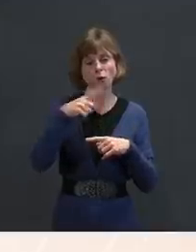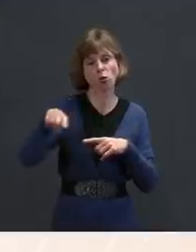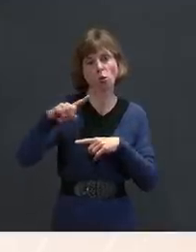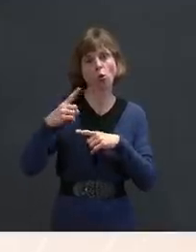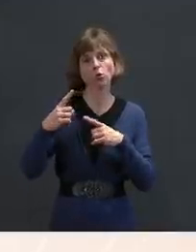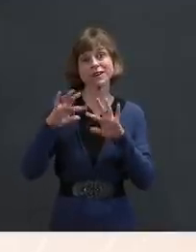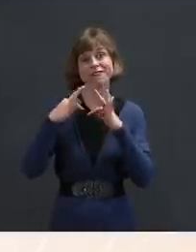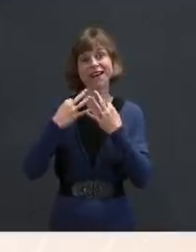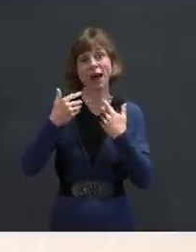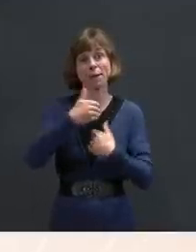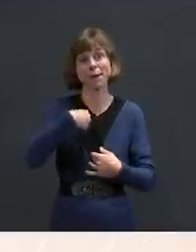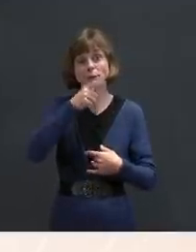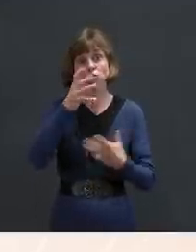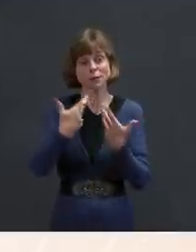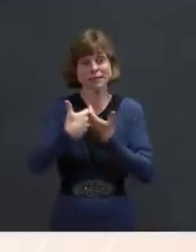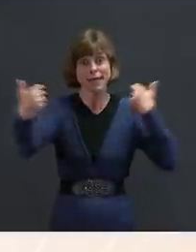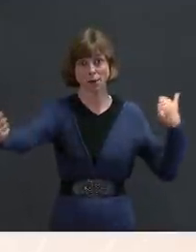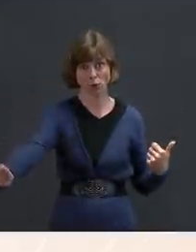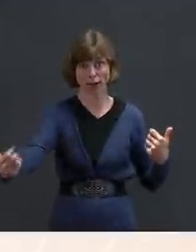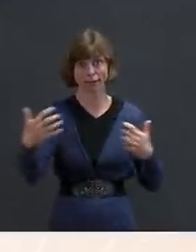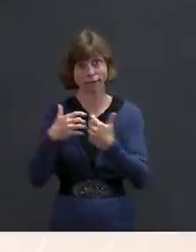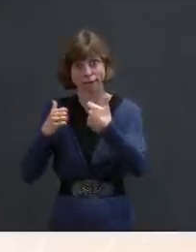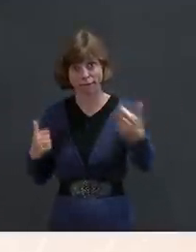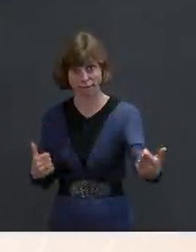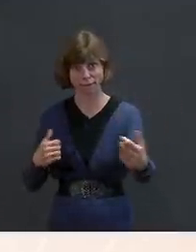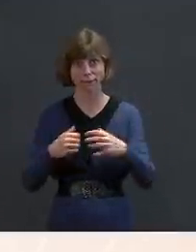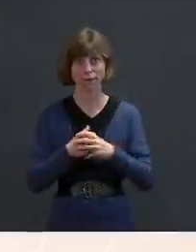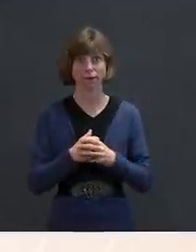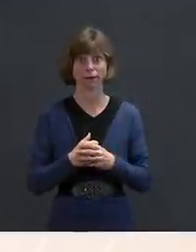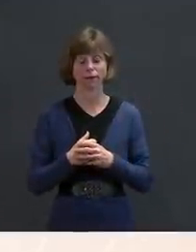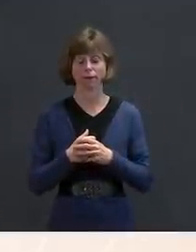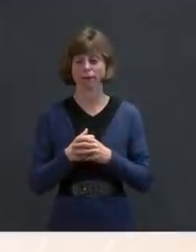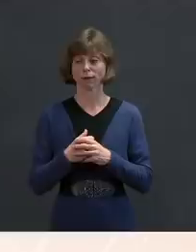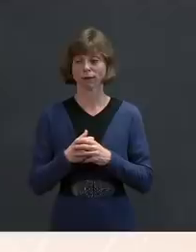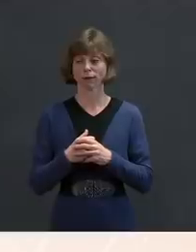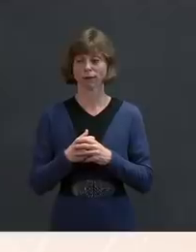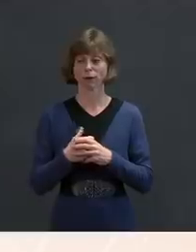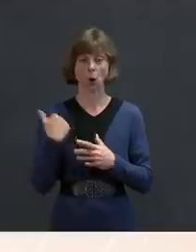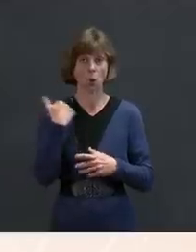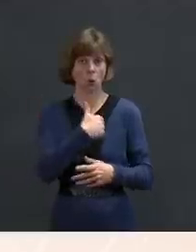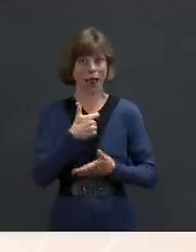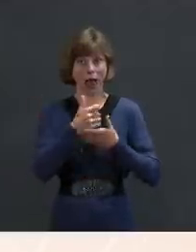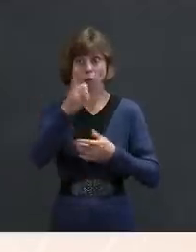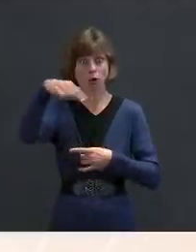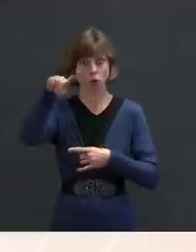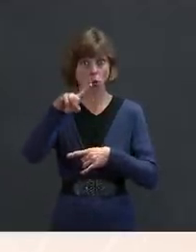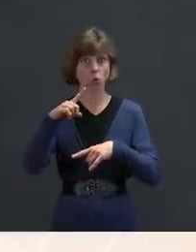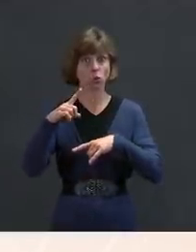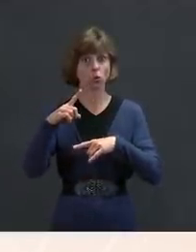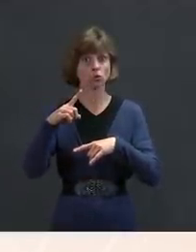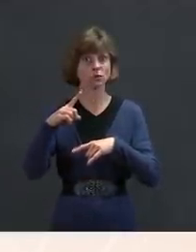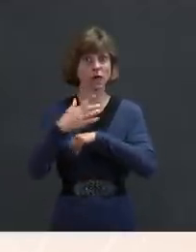We are doing it along with the countries of El Salvador, Guatemala, and Honduras.